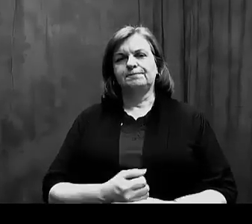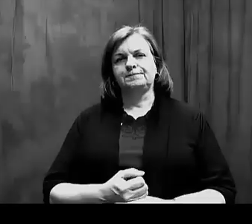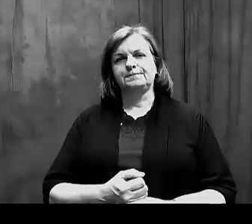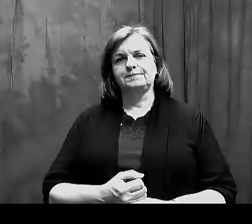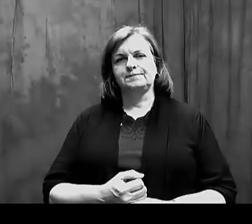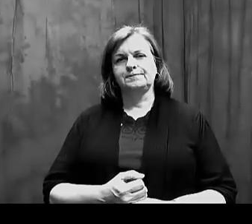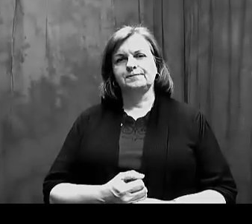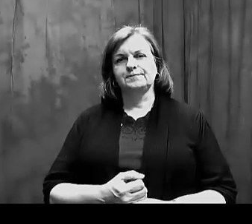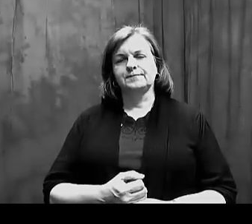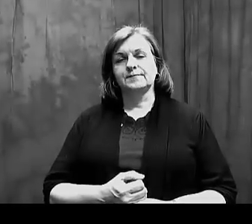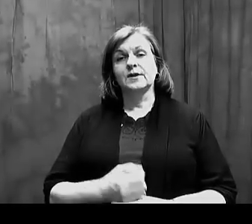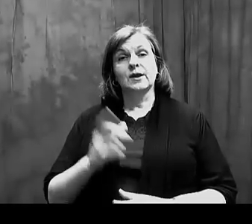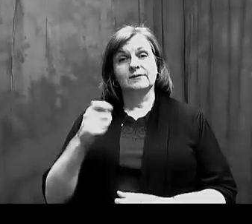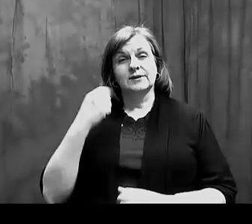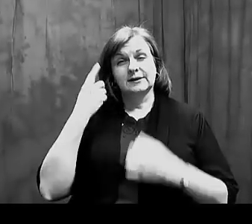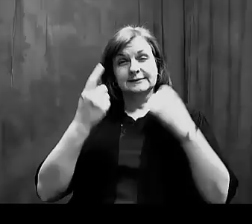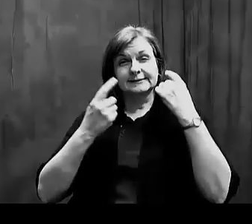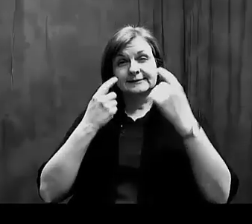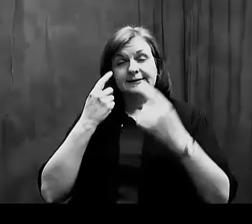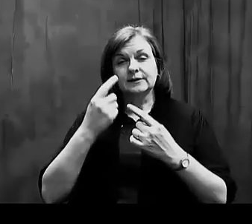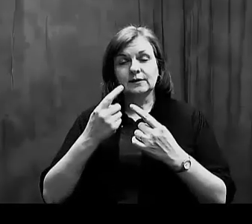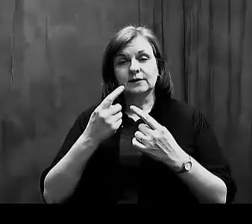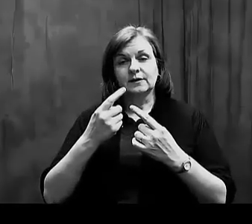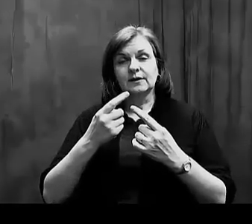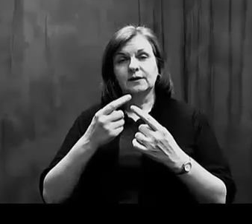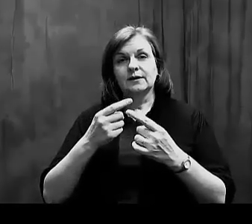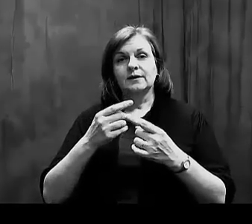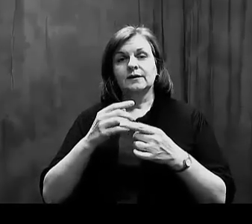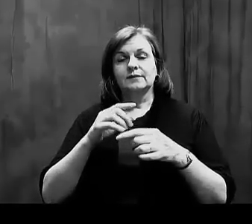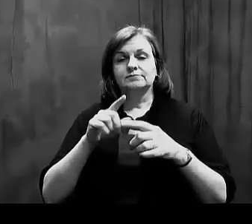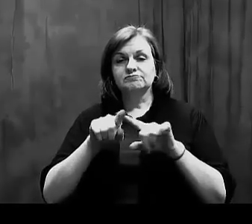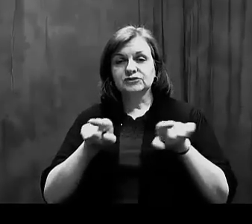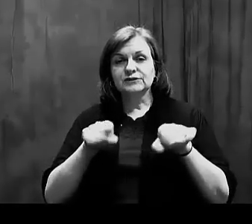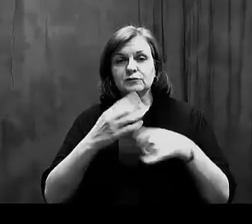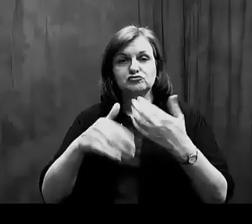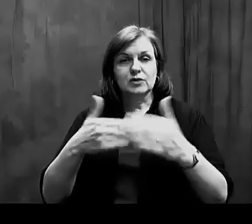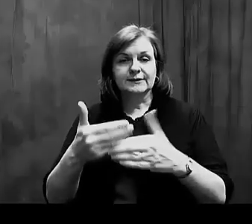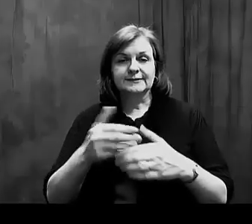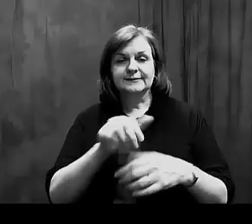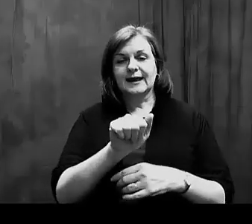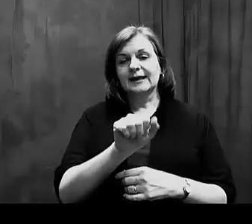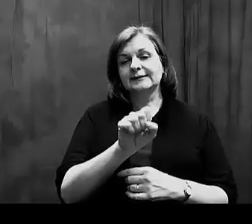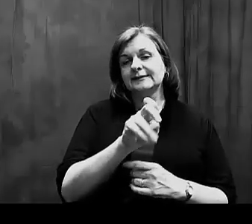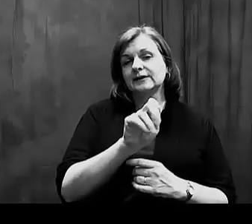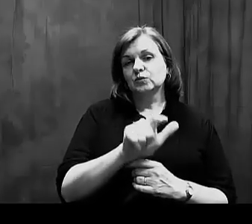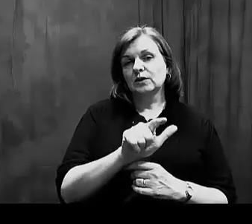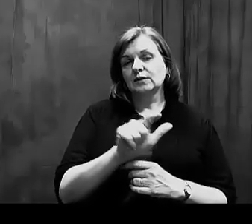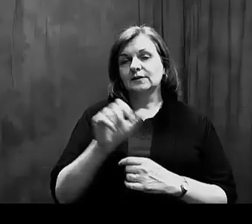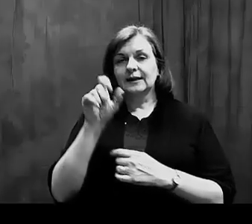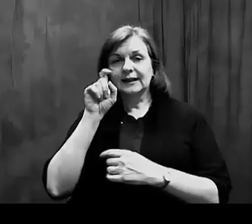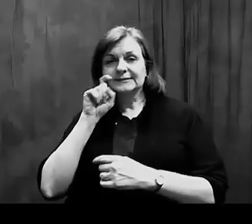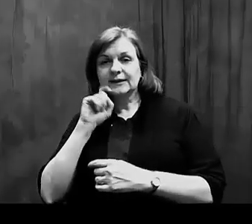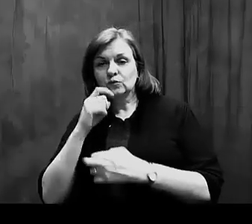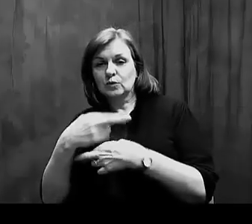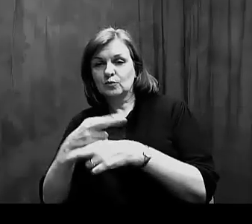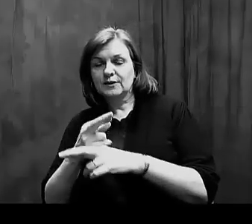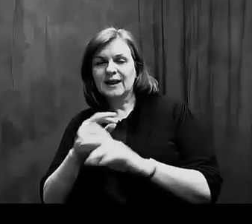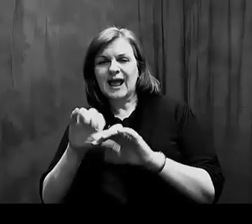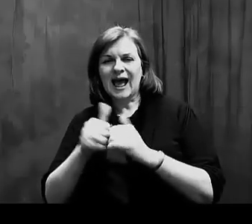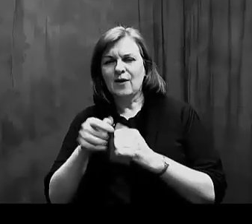we need to consider what differences asexual and sexual reproduction actually make in different organisms